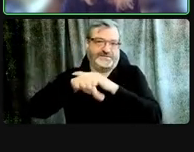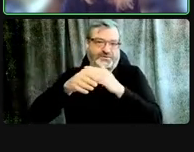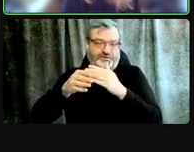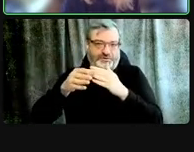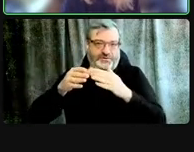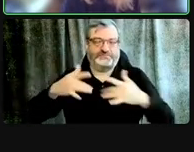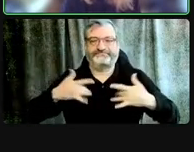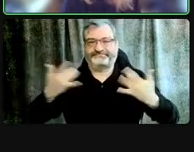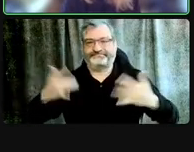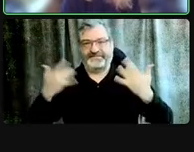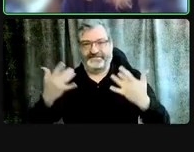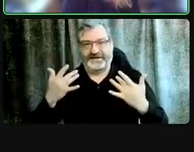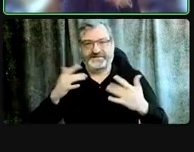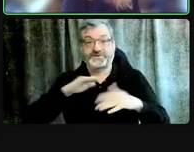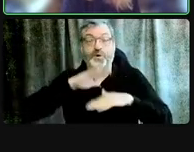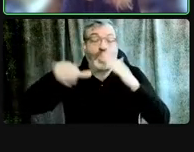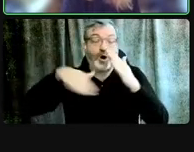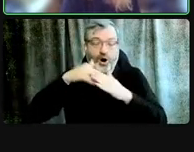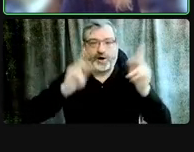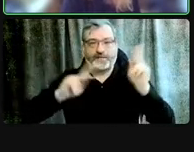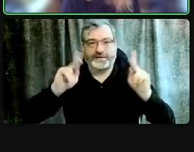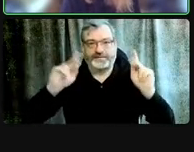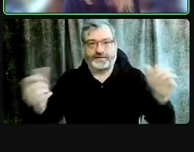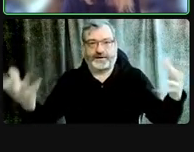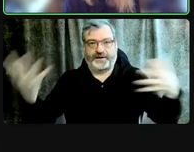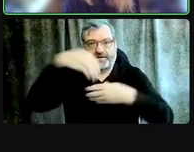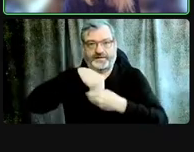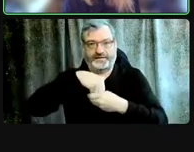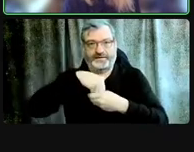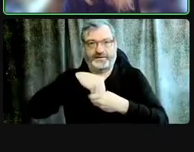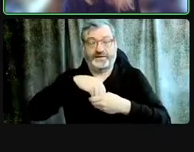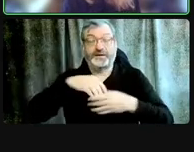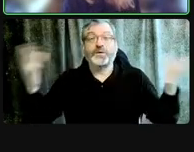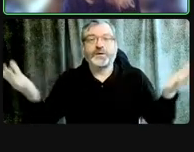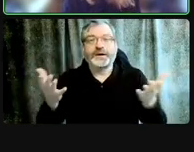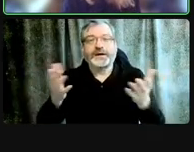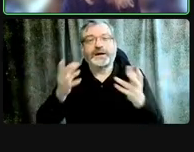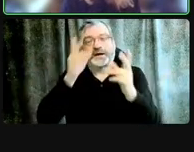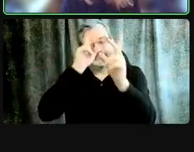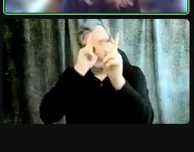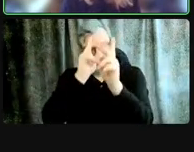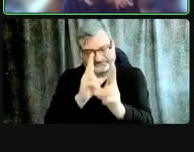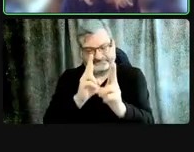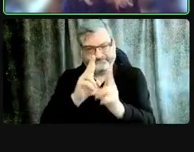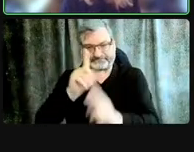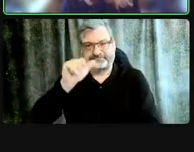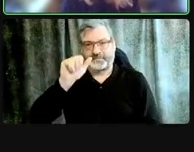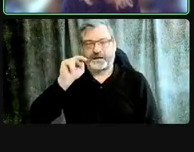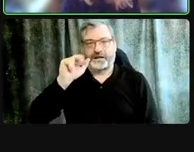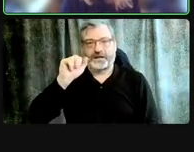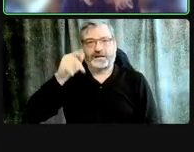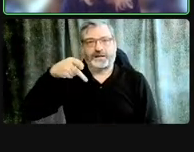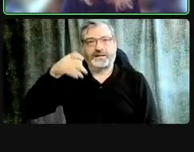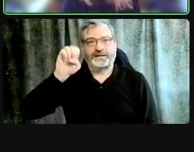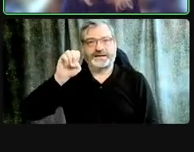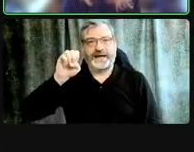We are joined together in acknowledging the Lenape Nation on whose traditional territory outreach is settled.